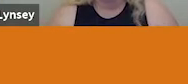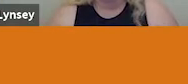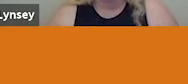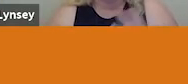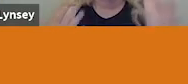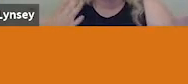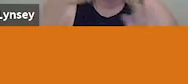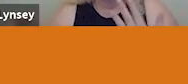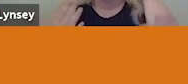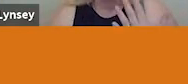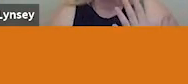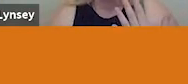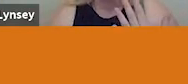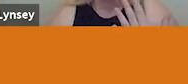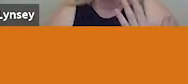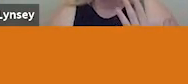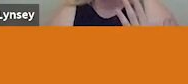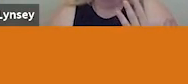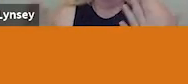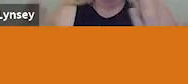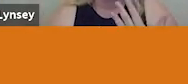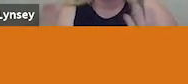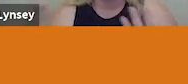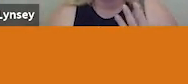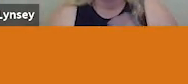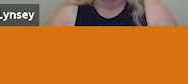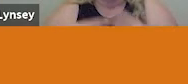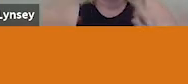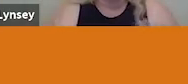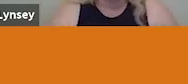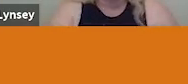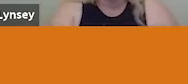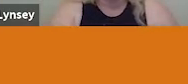some students. Students then have a choice between which text they wish to read. Always offering that